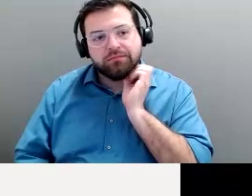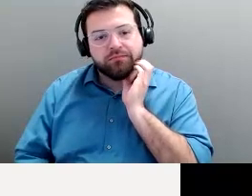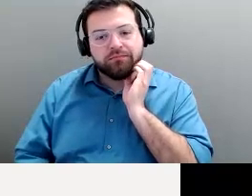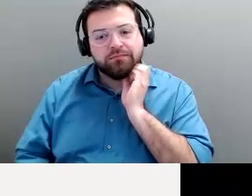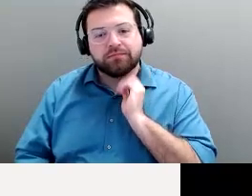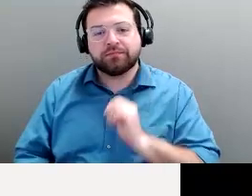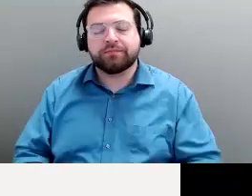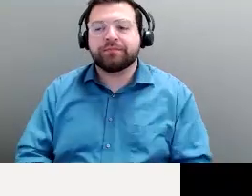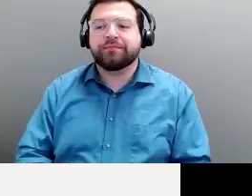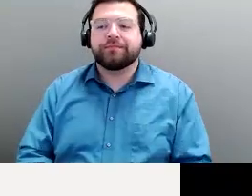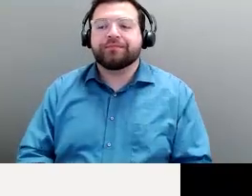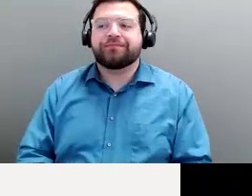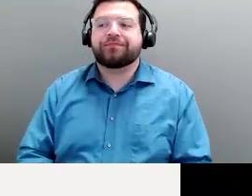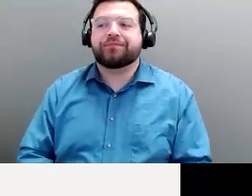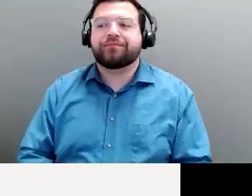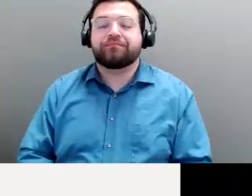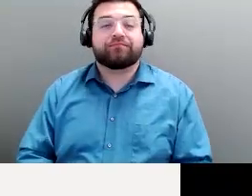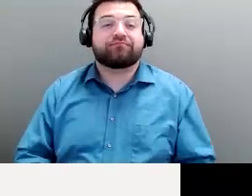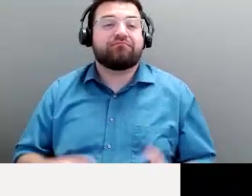I'm going to talk about the Discord server.